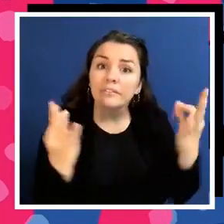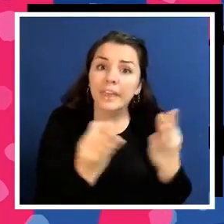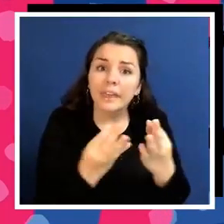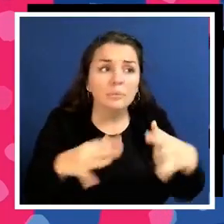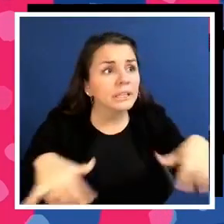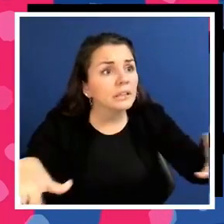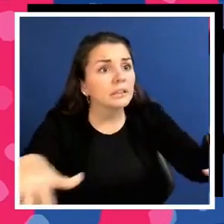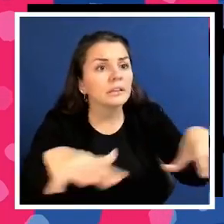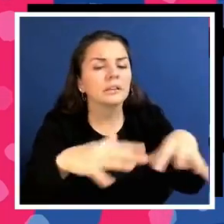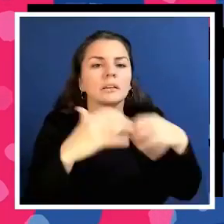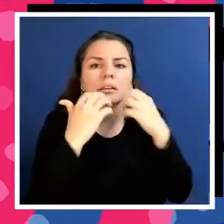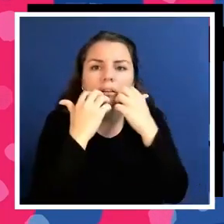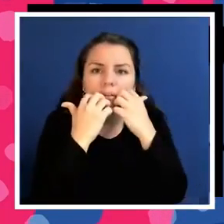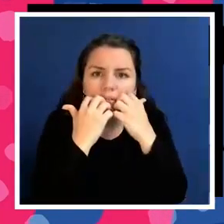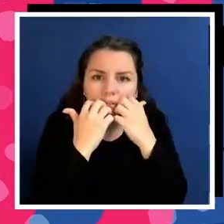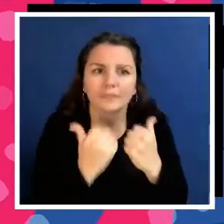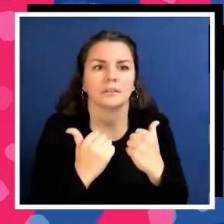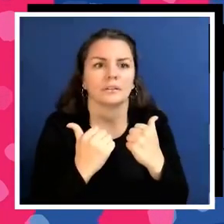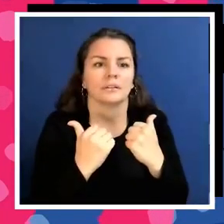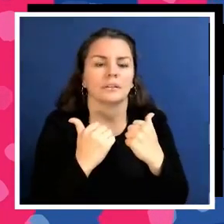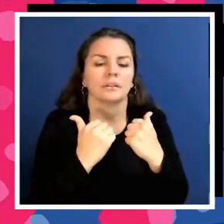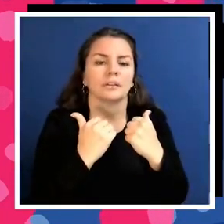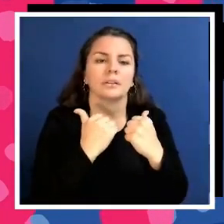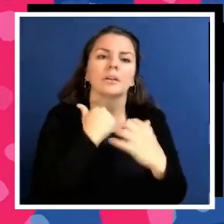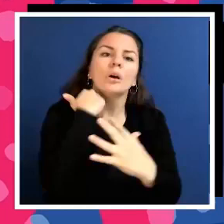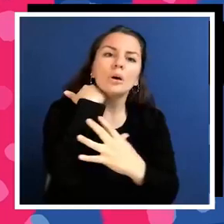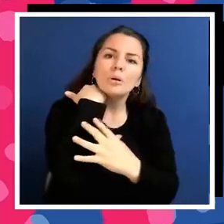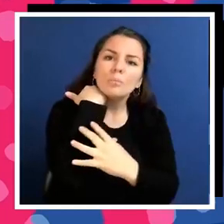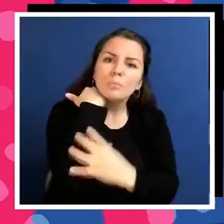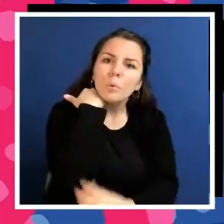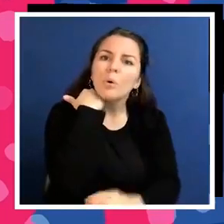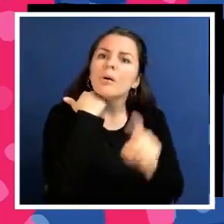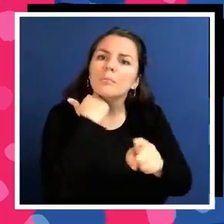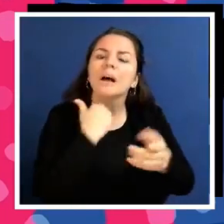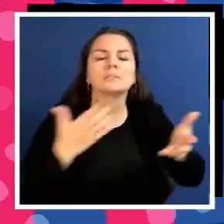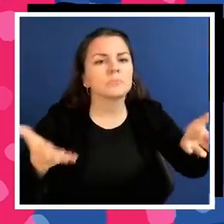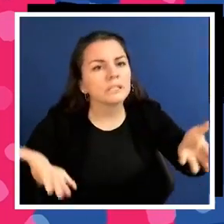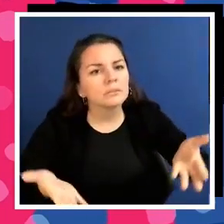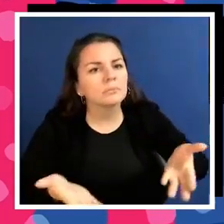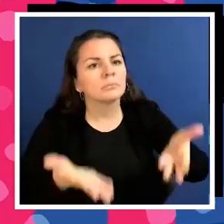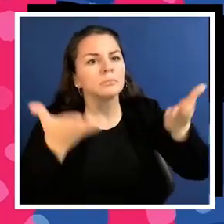TO RECOGNIZE THAT CHILDREN ARE